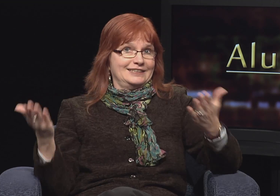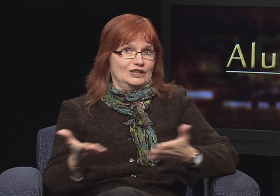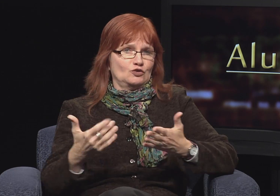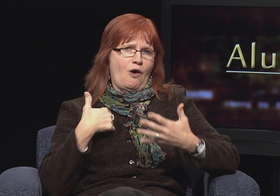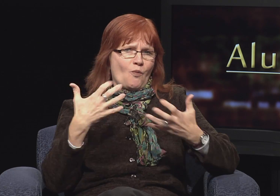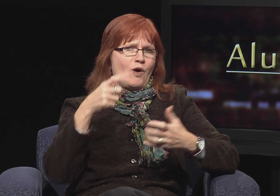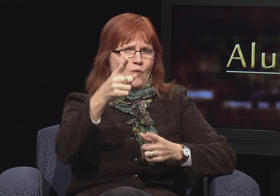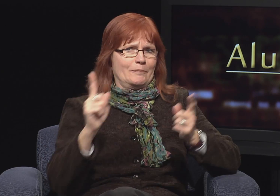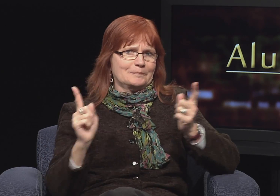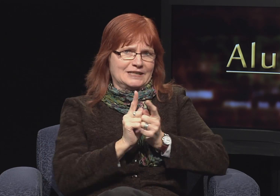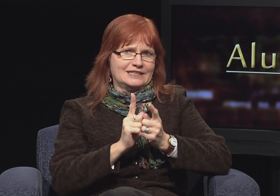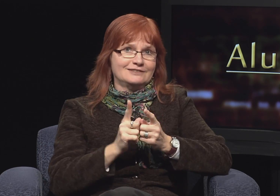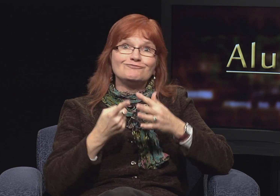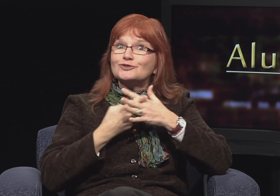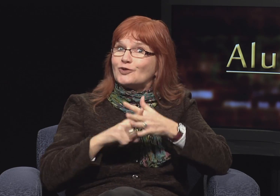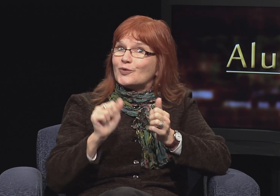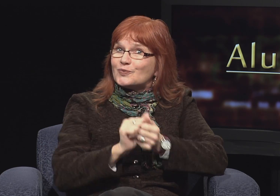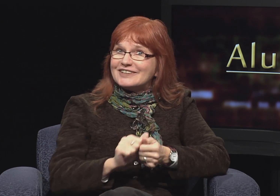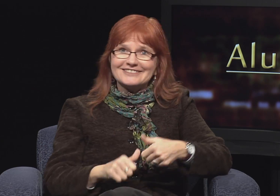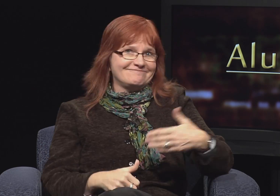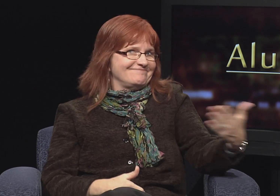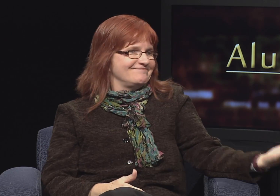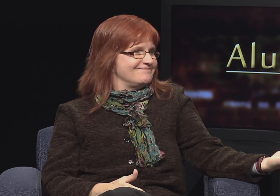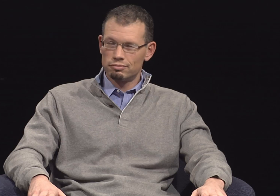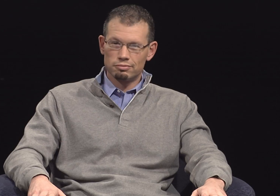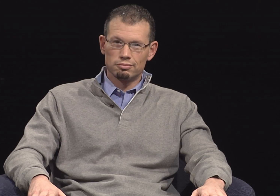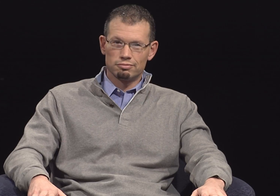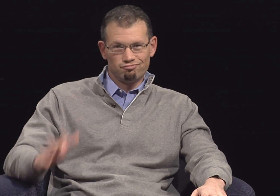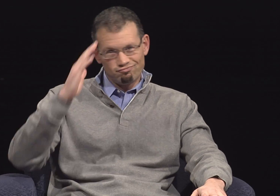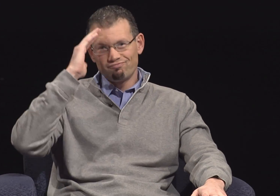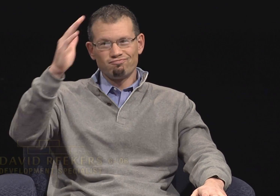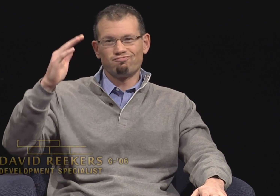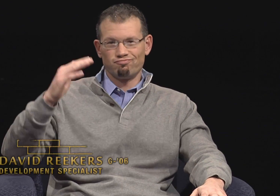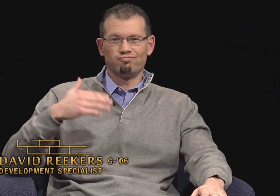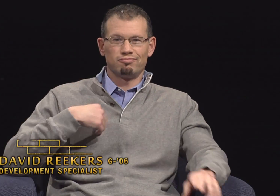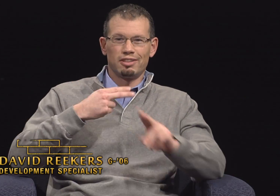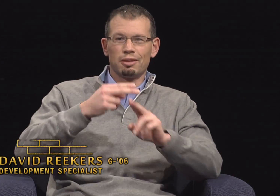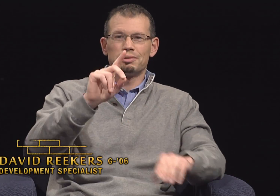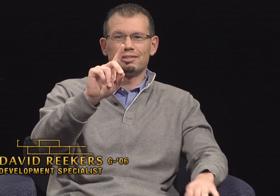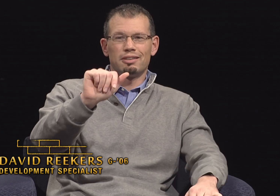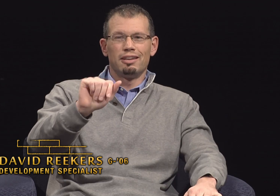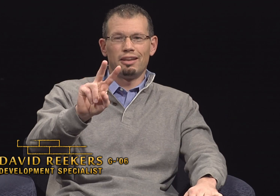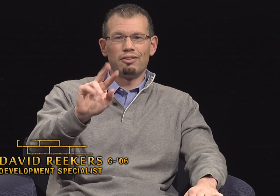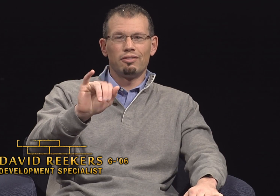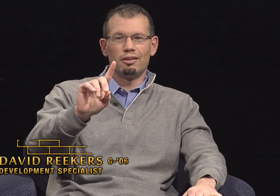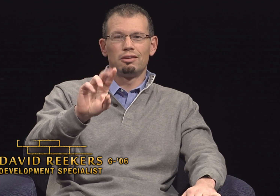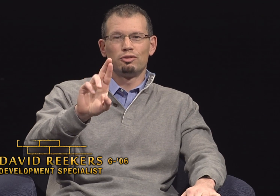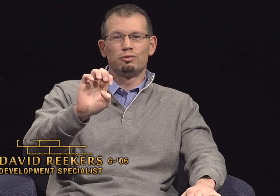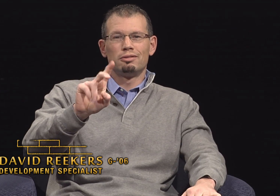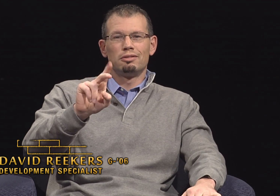that I'd like you to meet, starting with: Hi, I'm David Reekers.